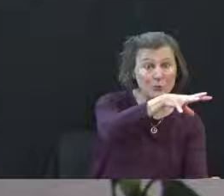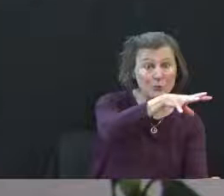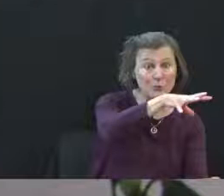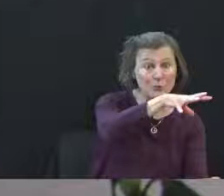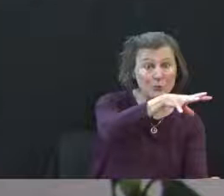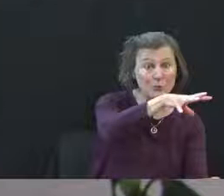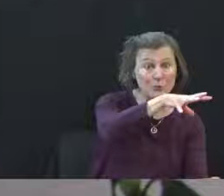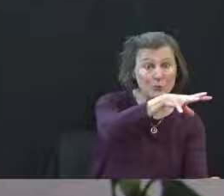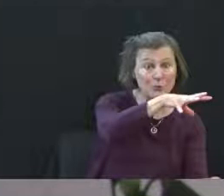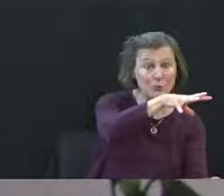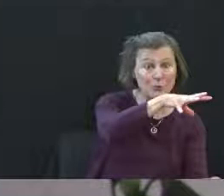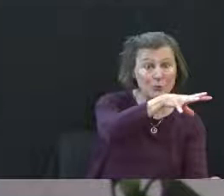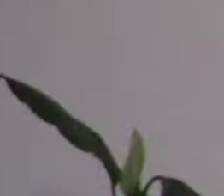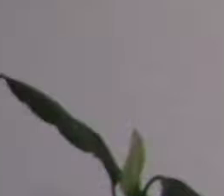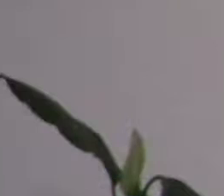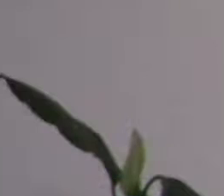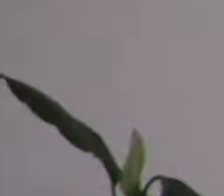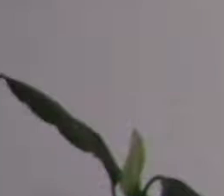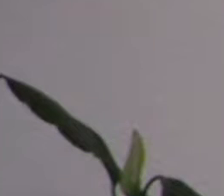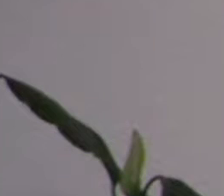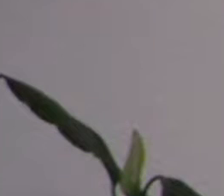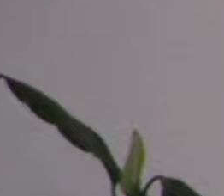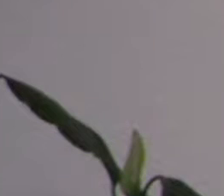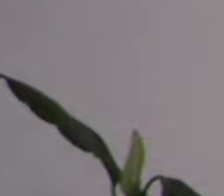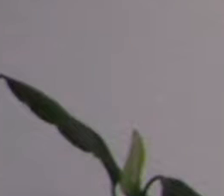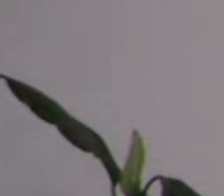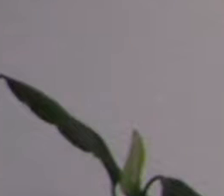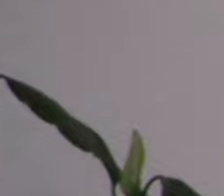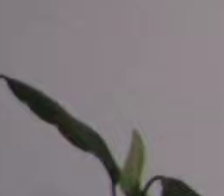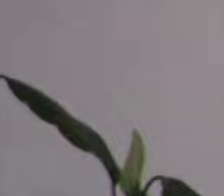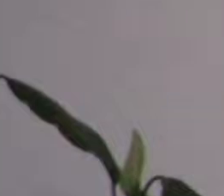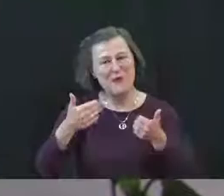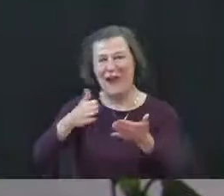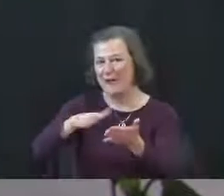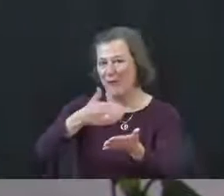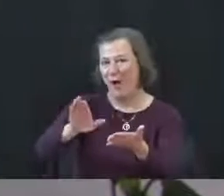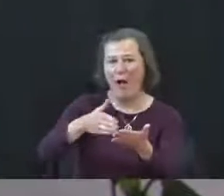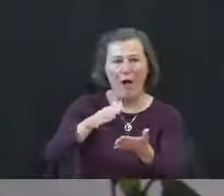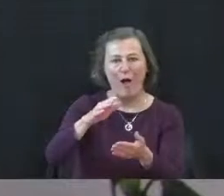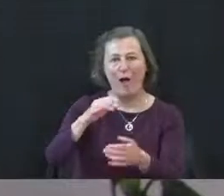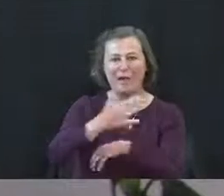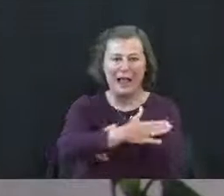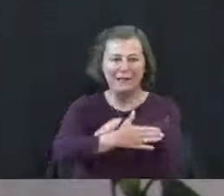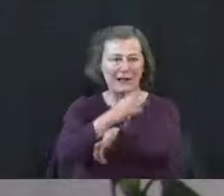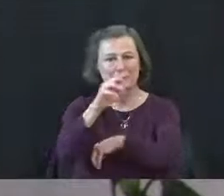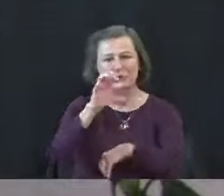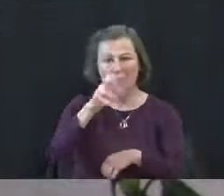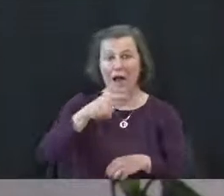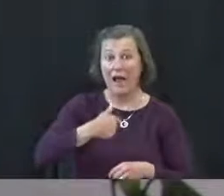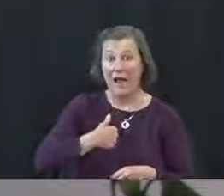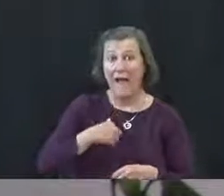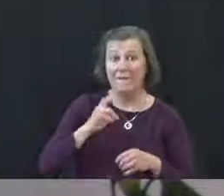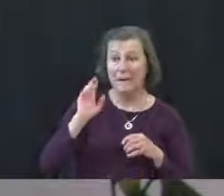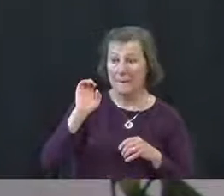been, all the many places. It's a great, fun country rock classic -- I’ve been everywhere. I bet you could do a good job with that song